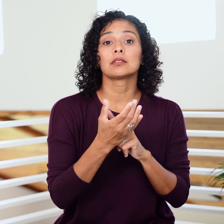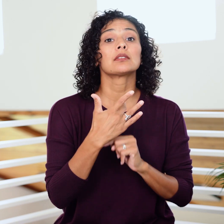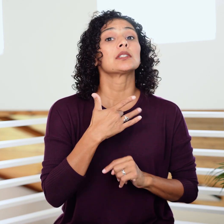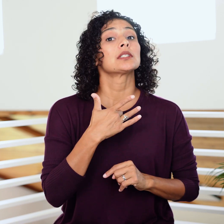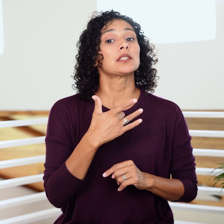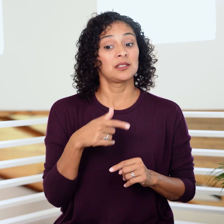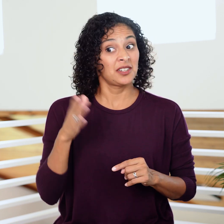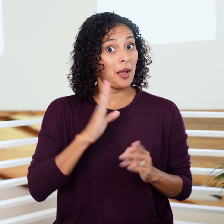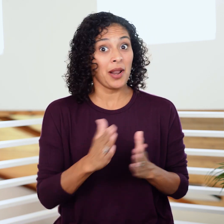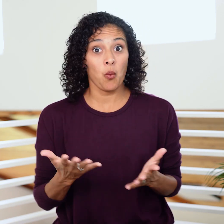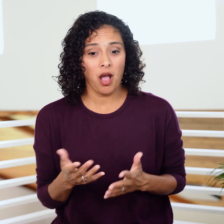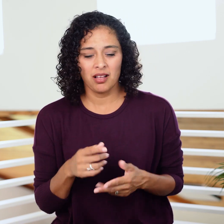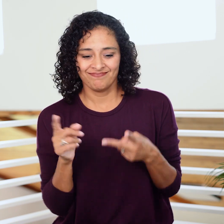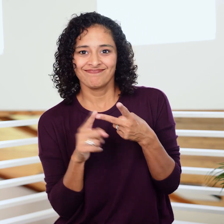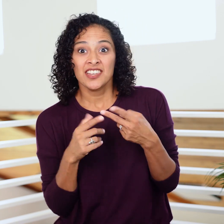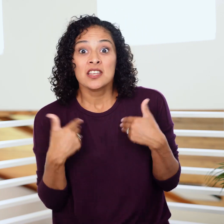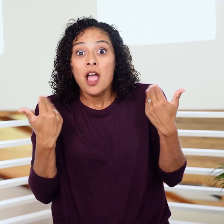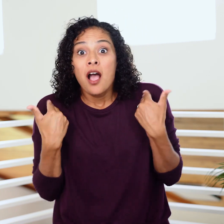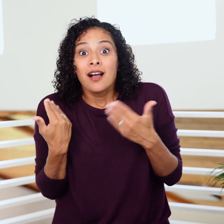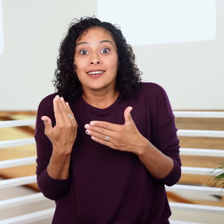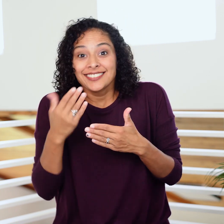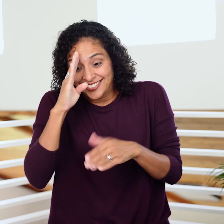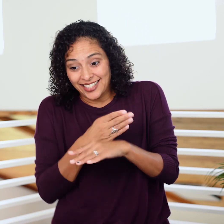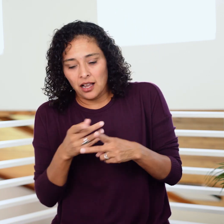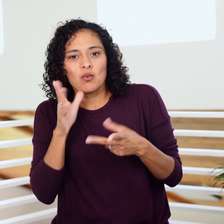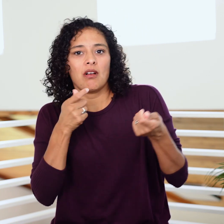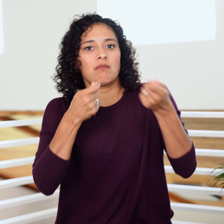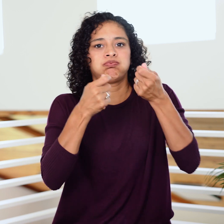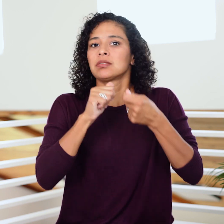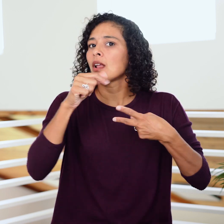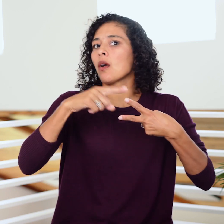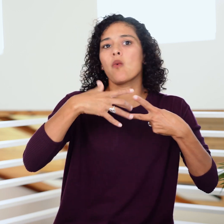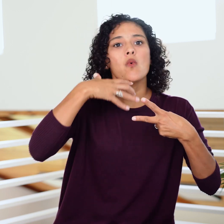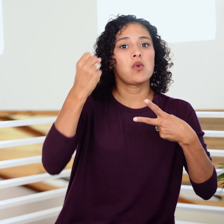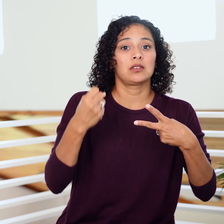The younger son will rule instead of the older.